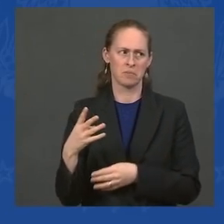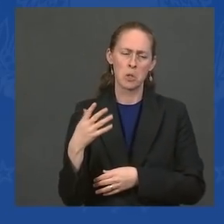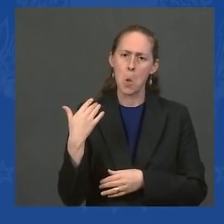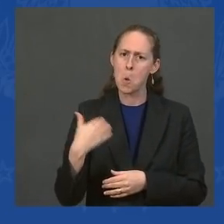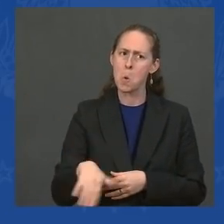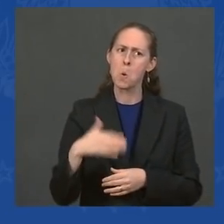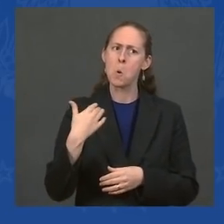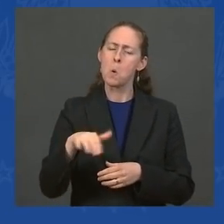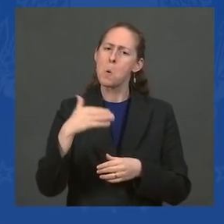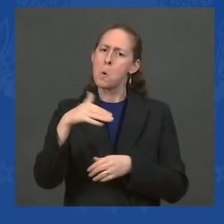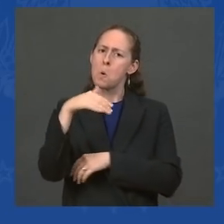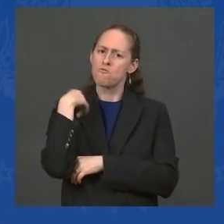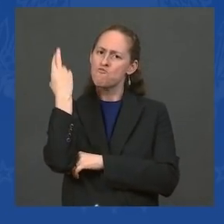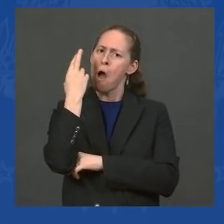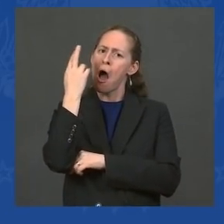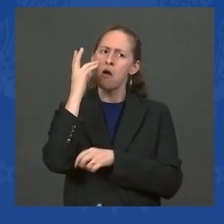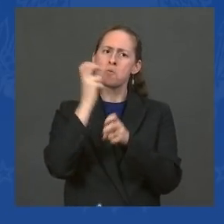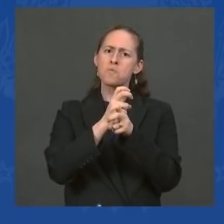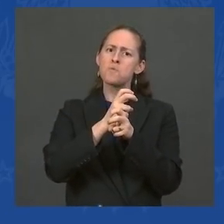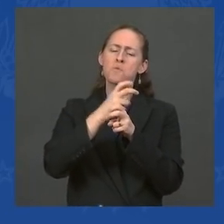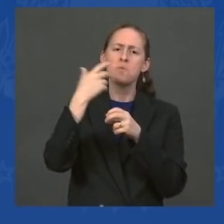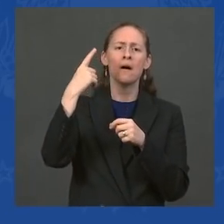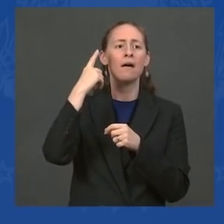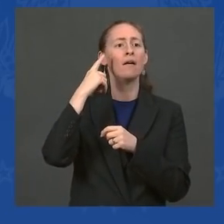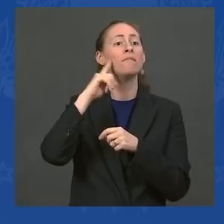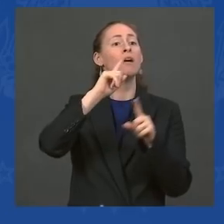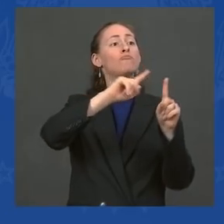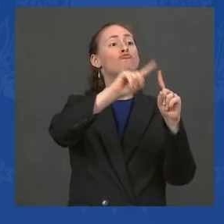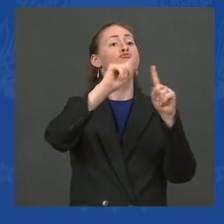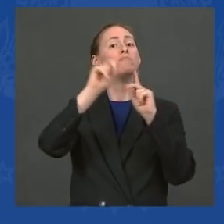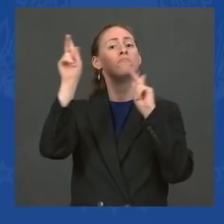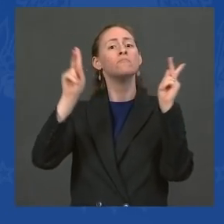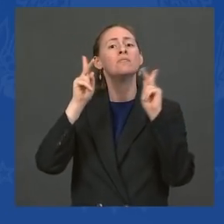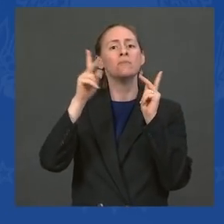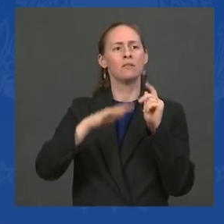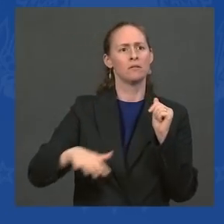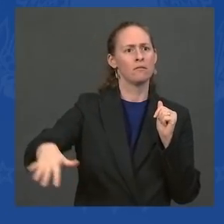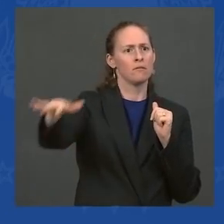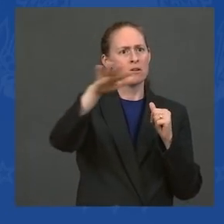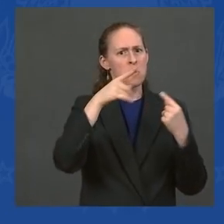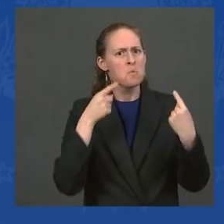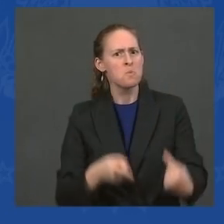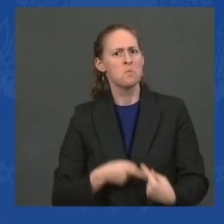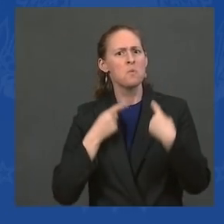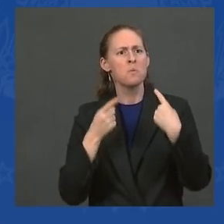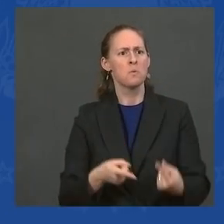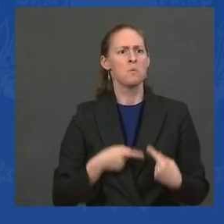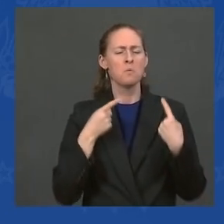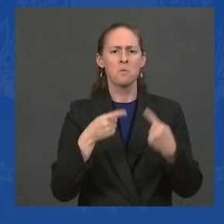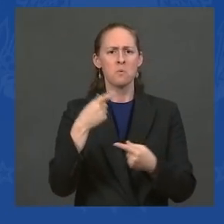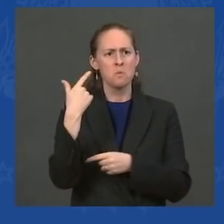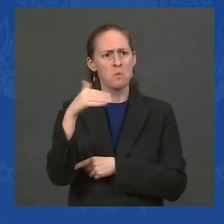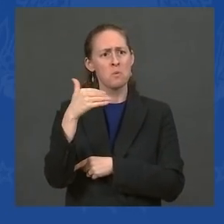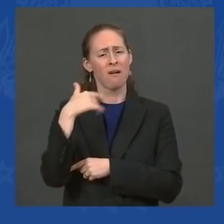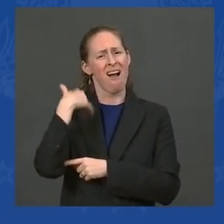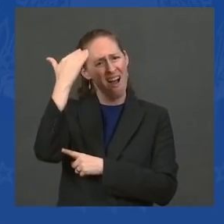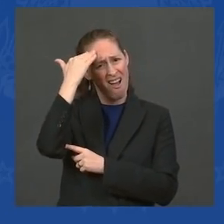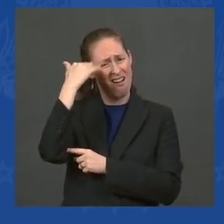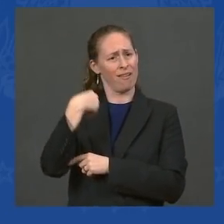for the vast majority of people who -- who need help. I was lucky; I had a mother who was nearby,